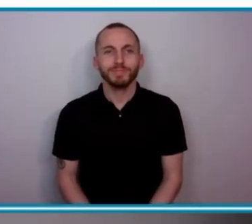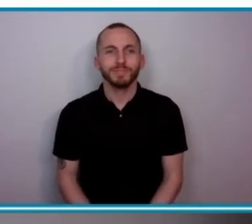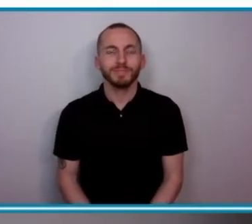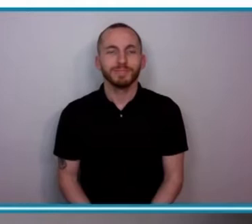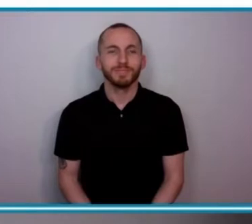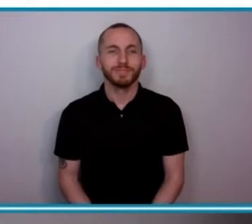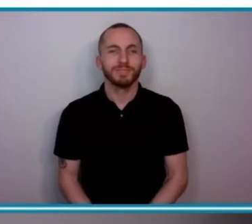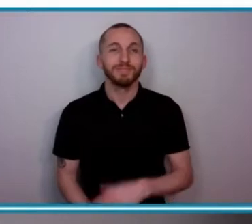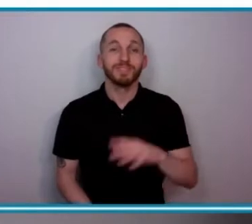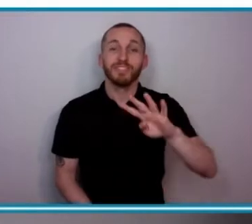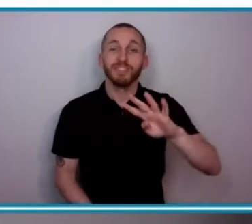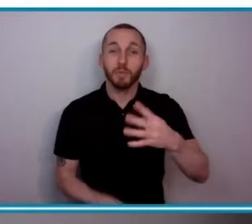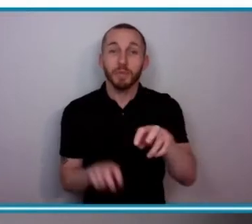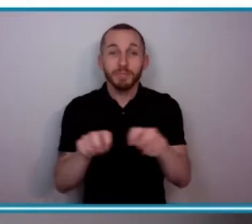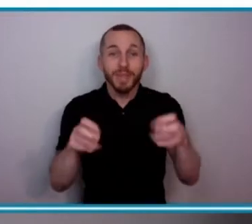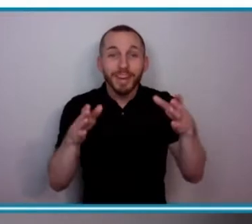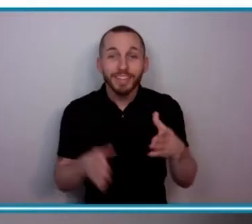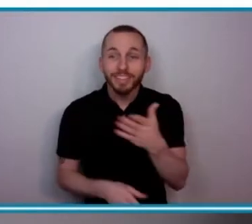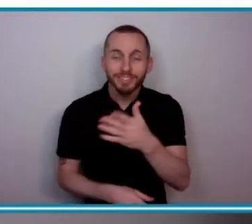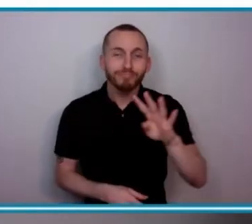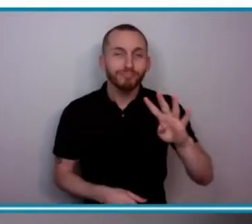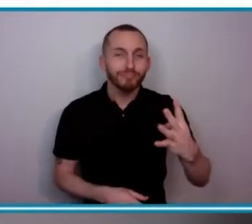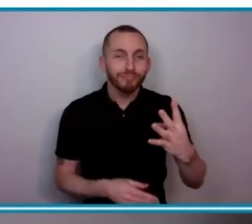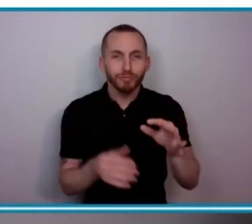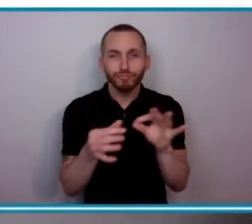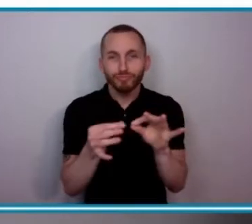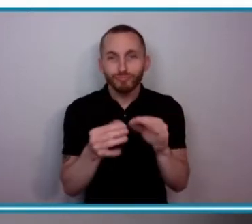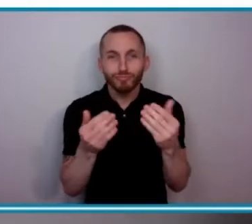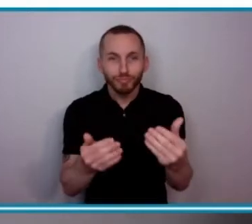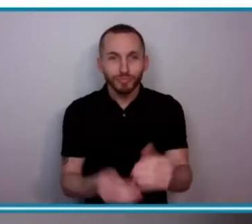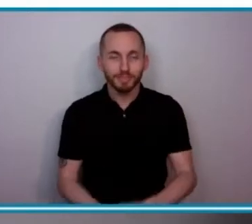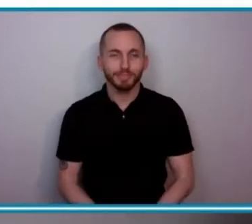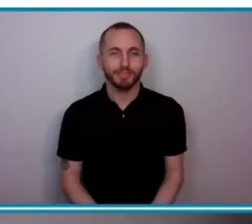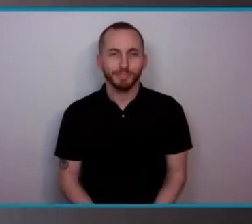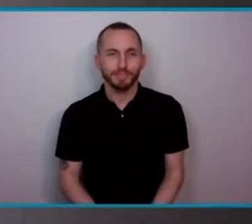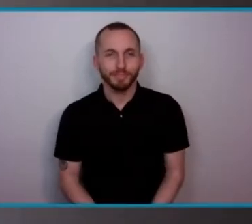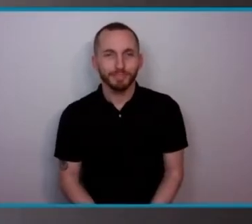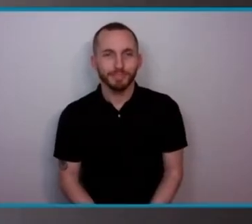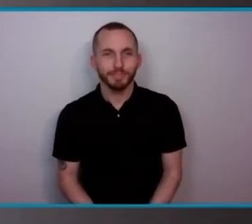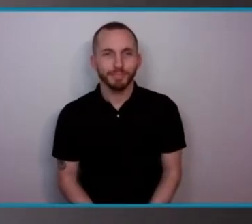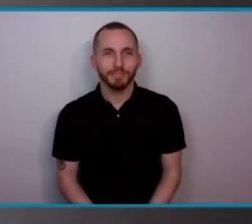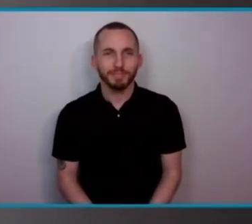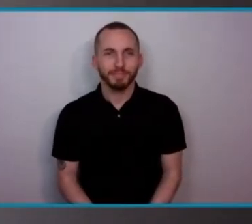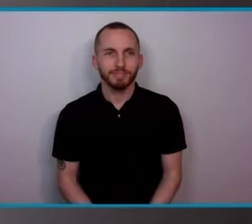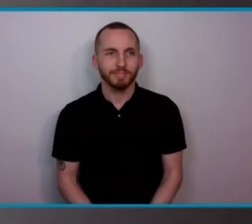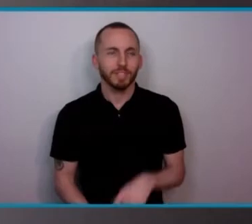Sure, just first I want to echo again what Dr. Bradt said, that these early studies of